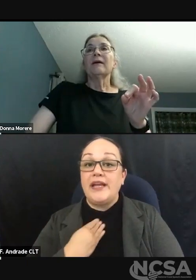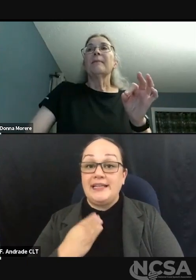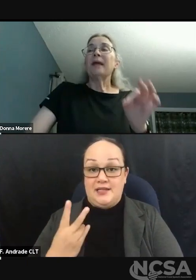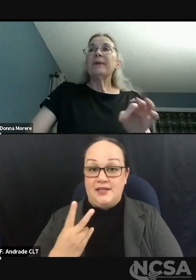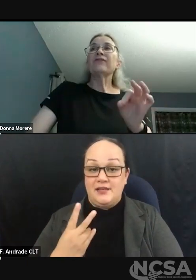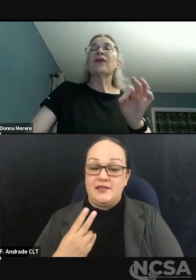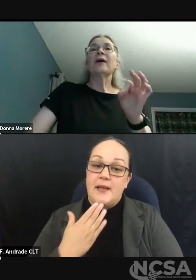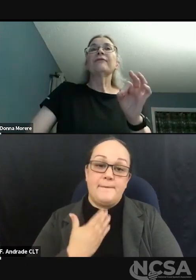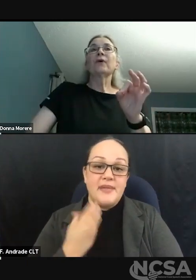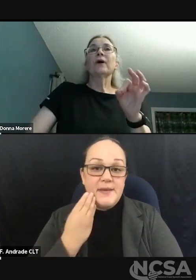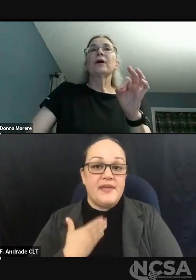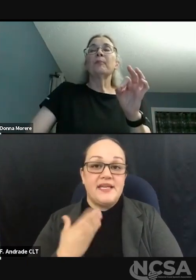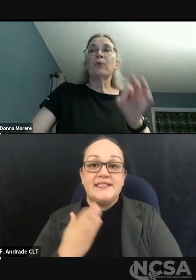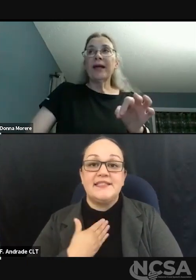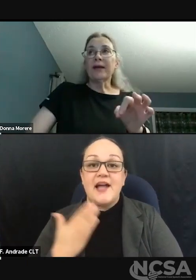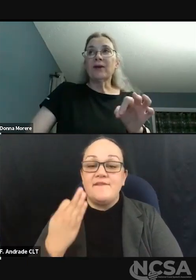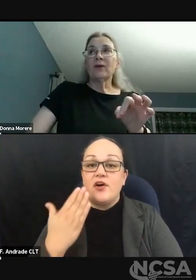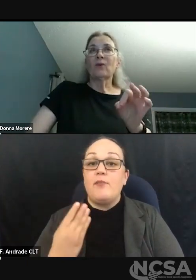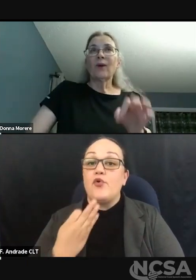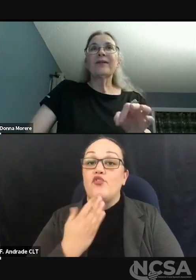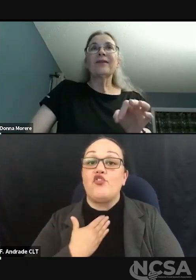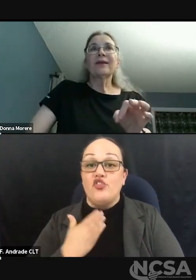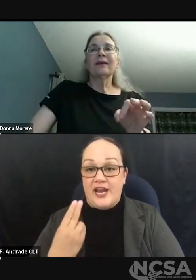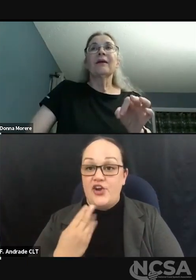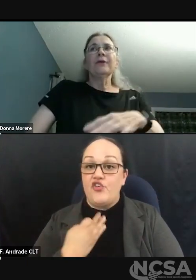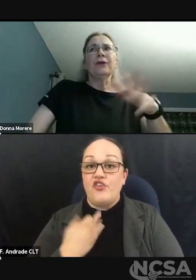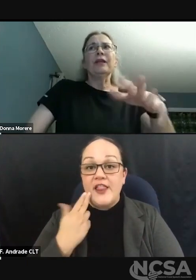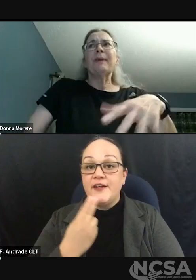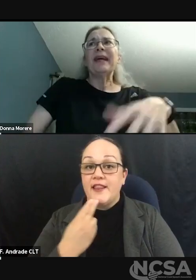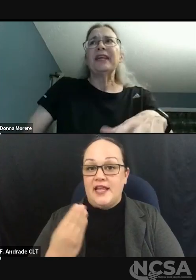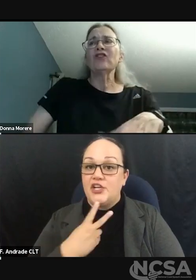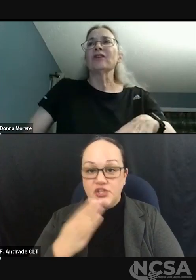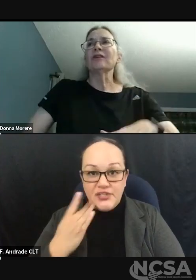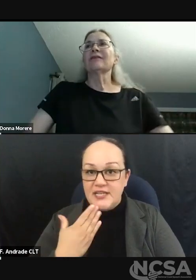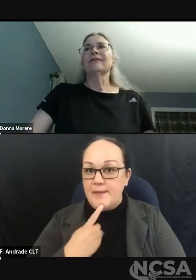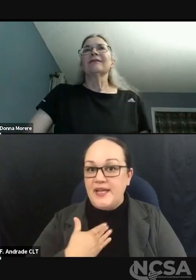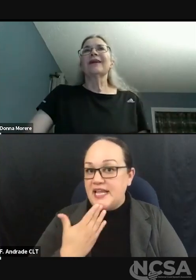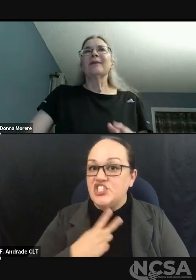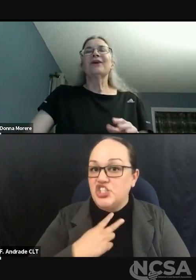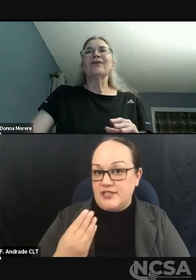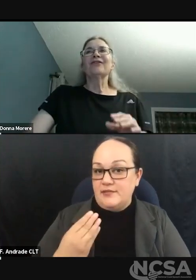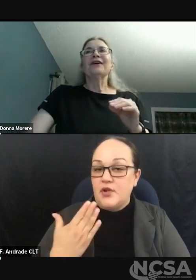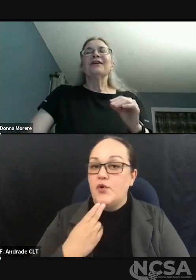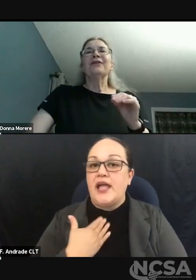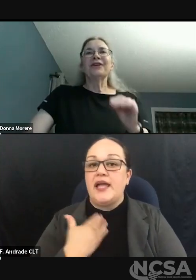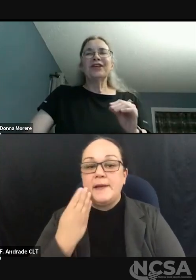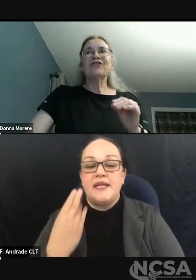maybe it's time for a break rather than you need to pay attention, okay, because their attention